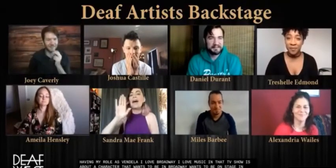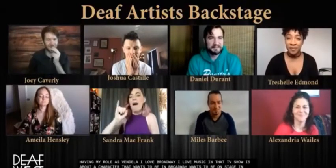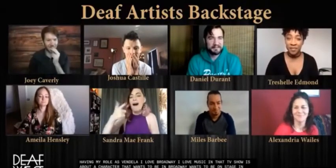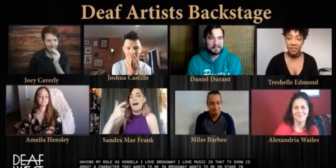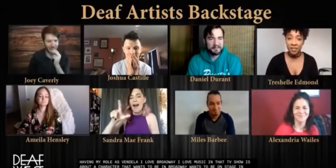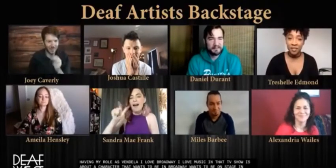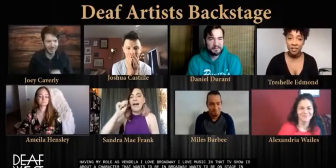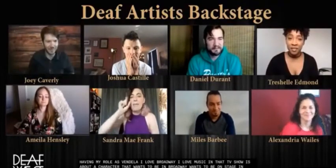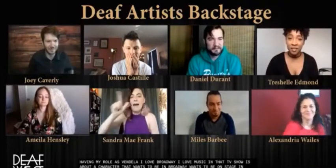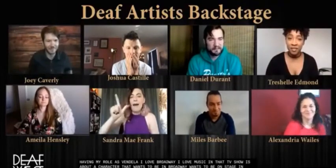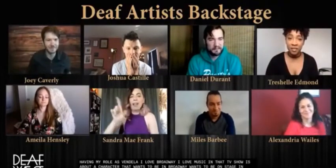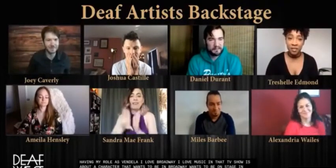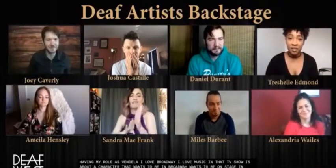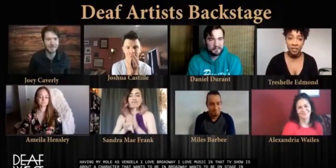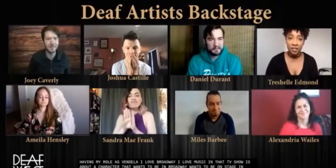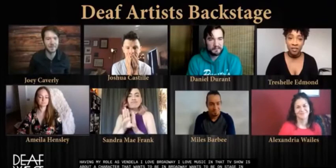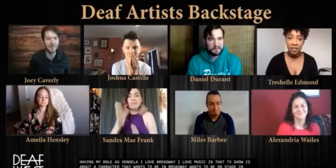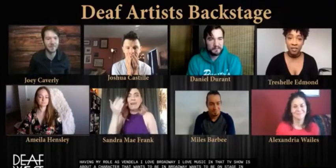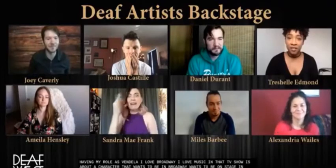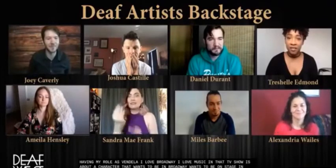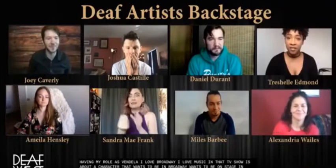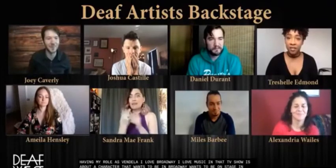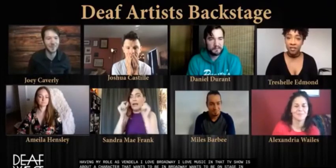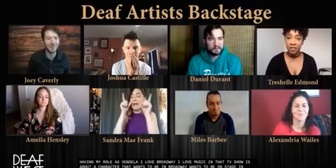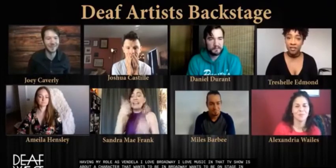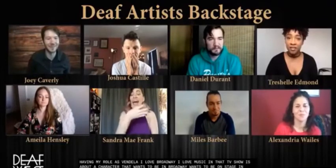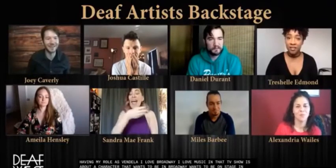Sandra: Okay, so my character Abigail.